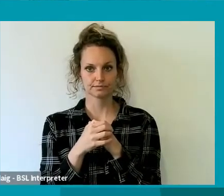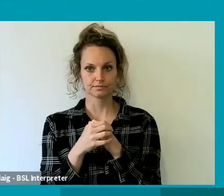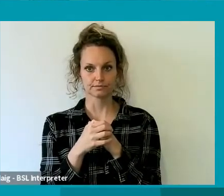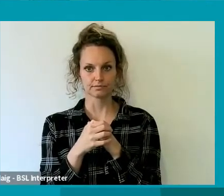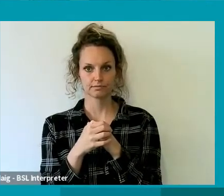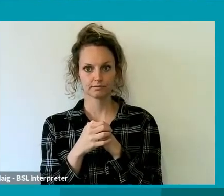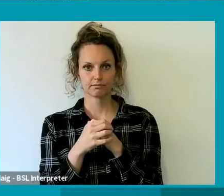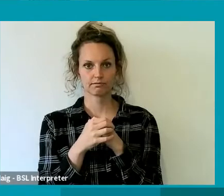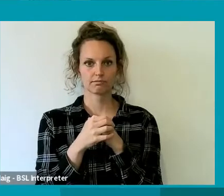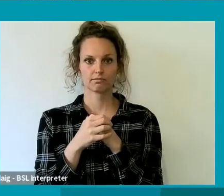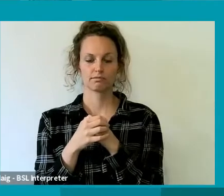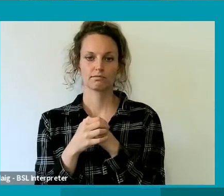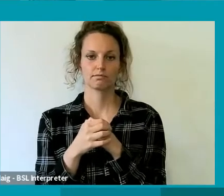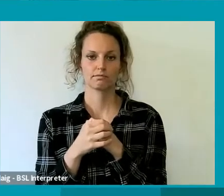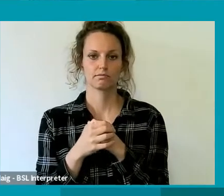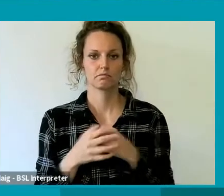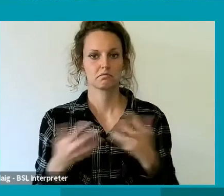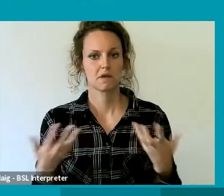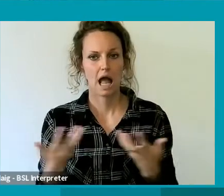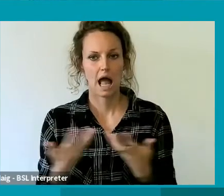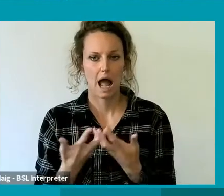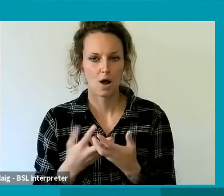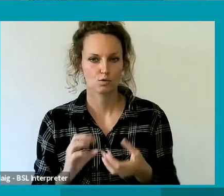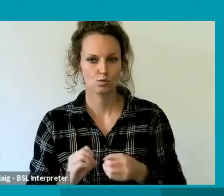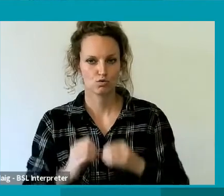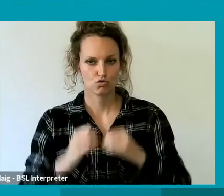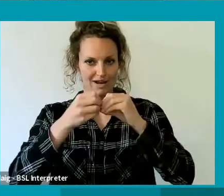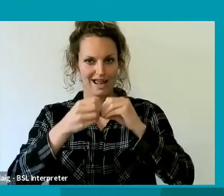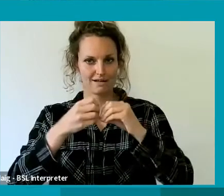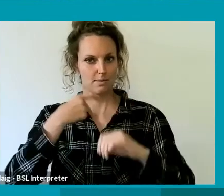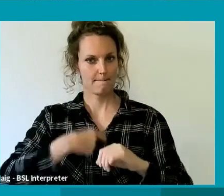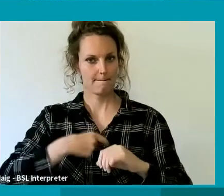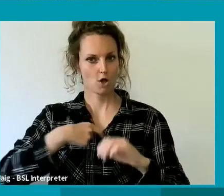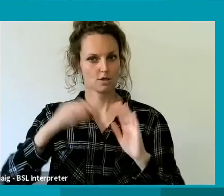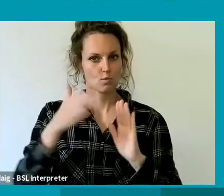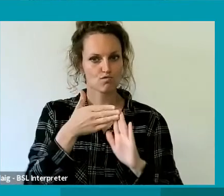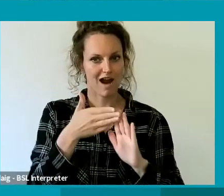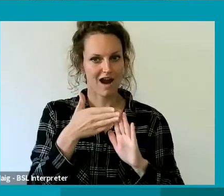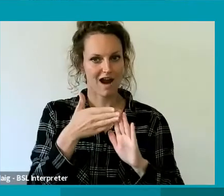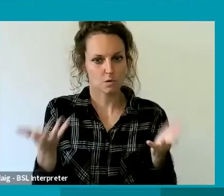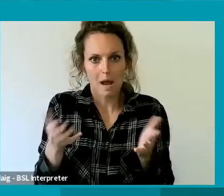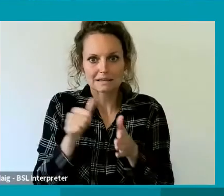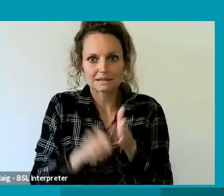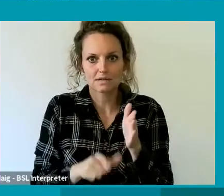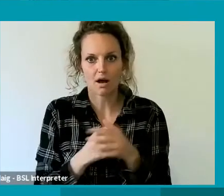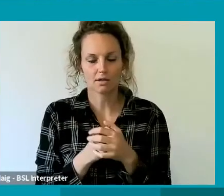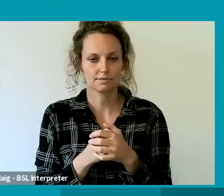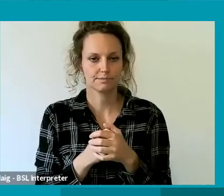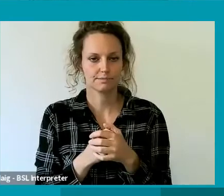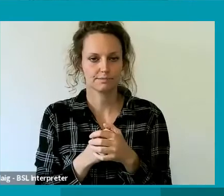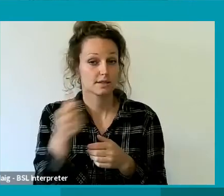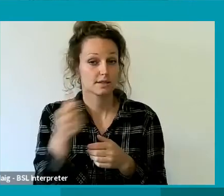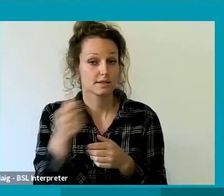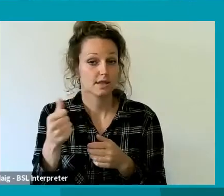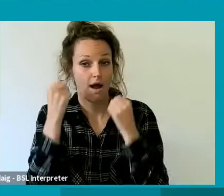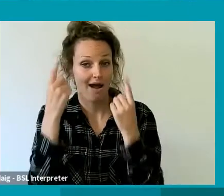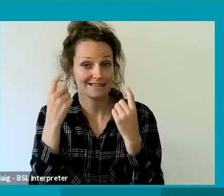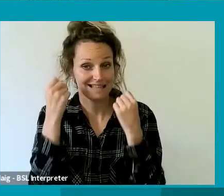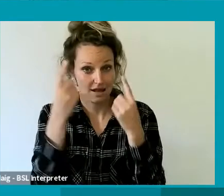Where the heck do we start? So here's just a couple of creative ideas. I want you to think about right.